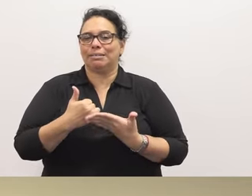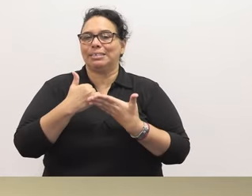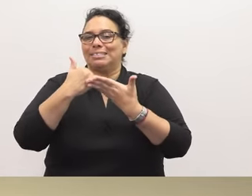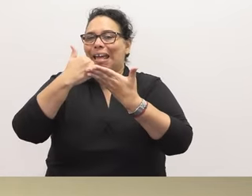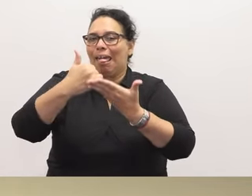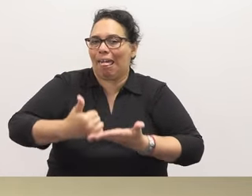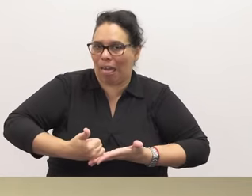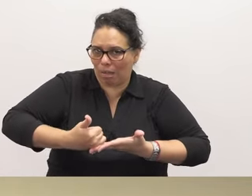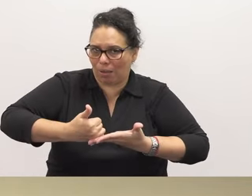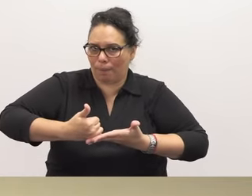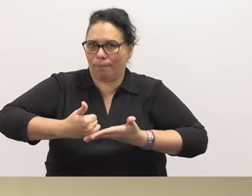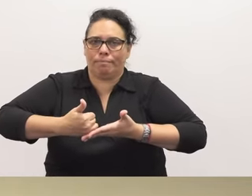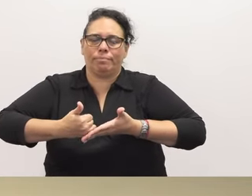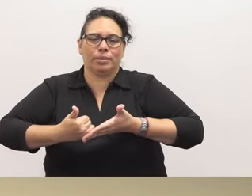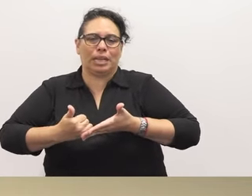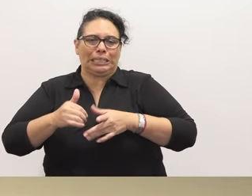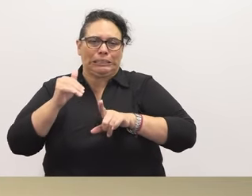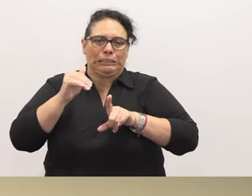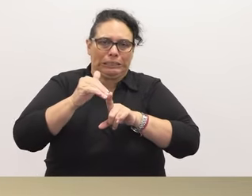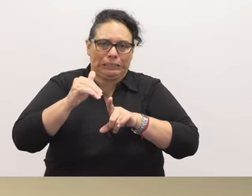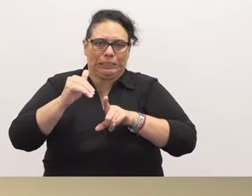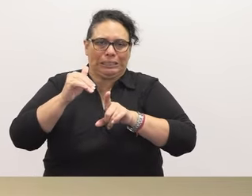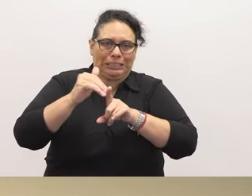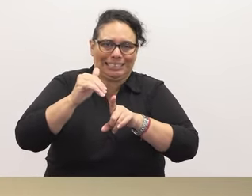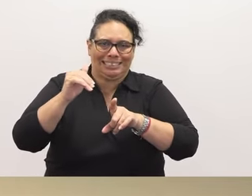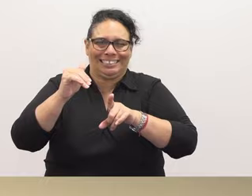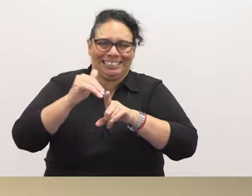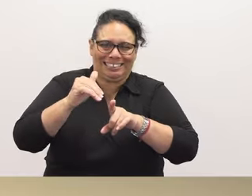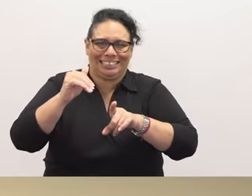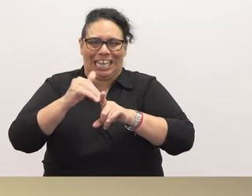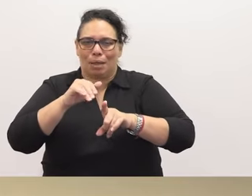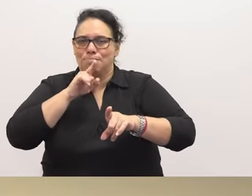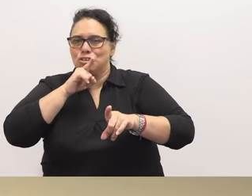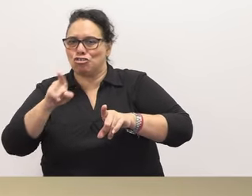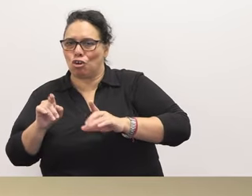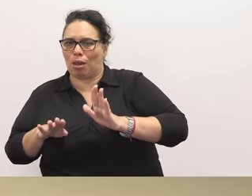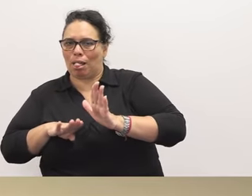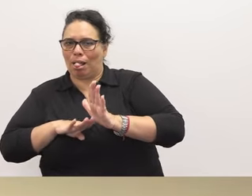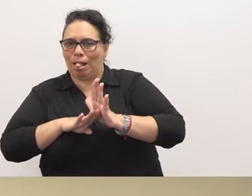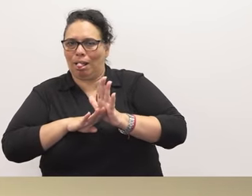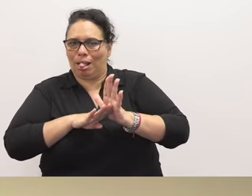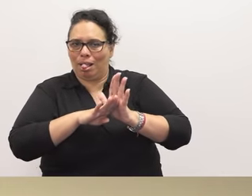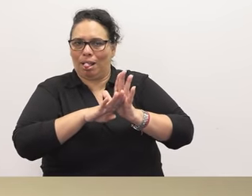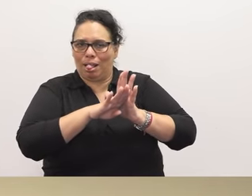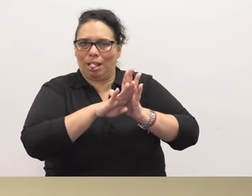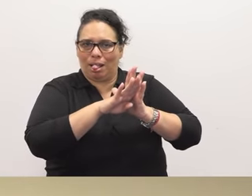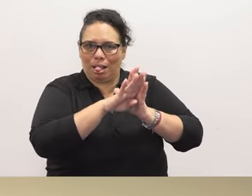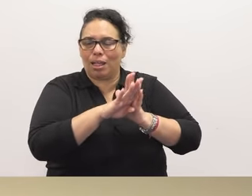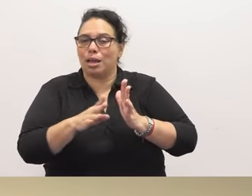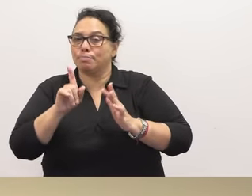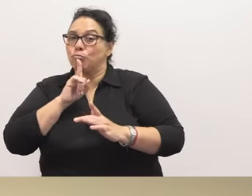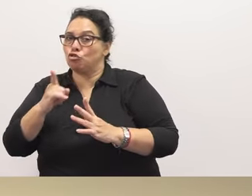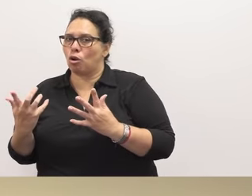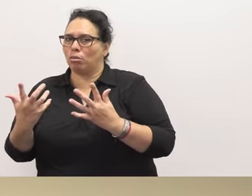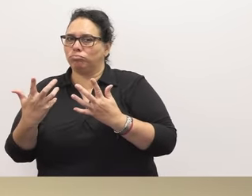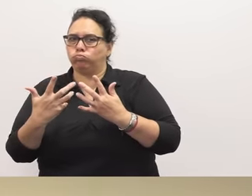be nudging such that you are moving in the direction of aligning all of your activities with your community's vision and values.